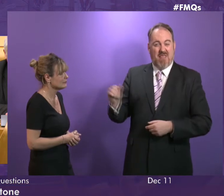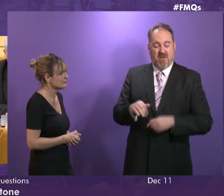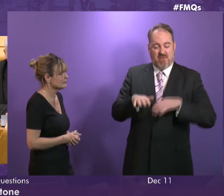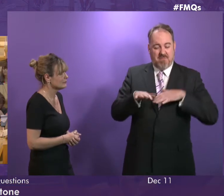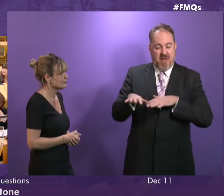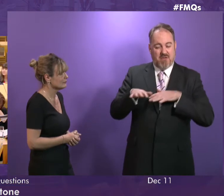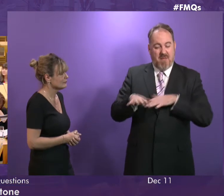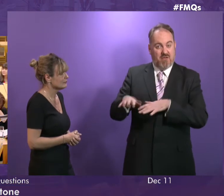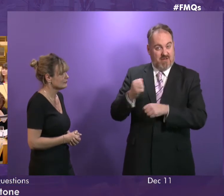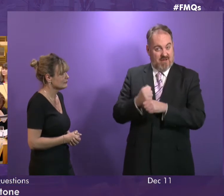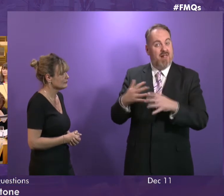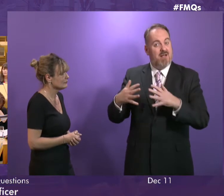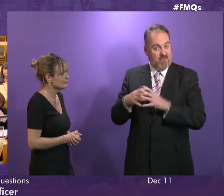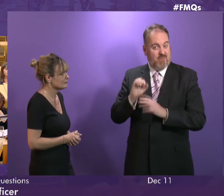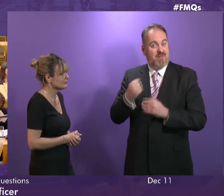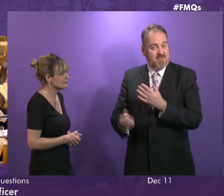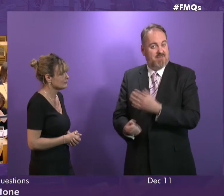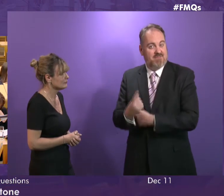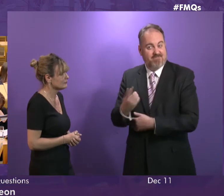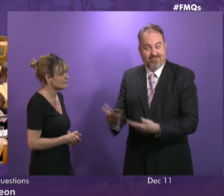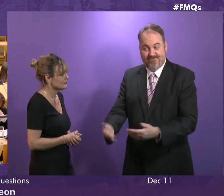Glasgow?